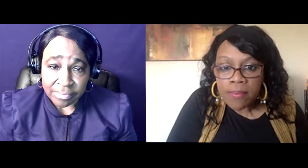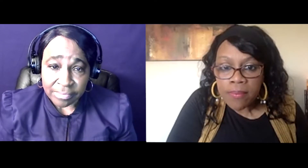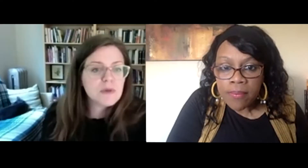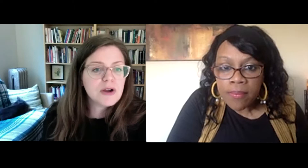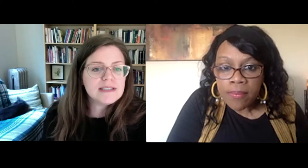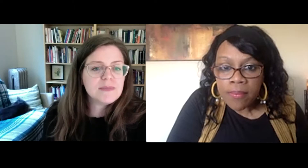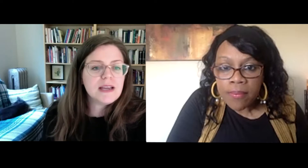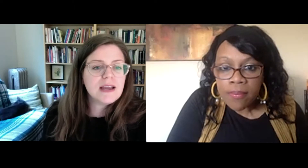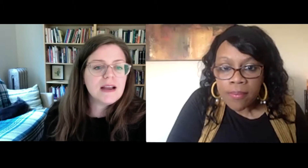Margaret Fink (she/her): This is Margaret speaking.